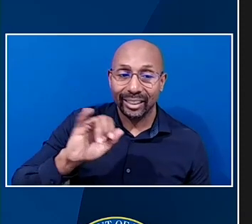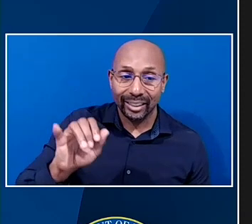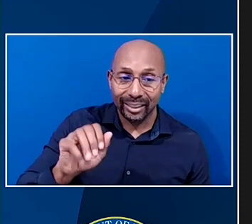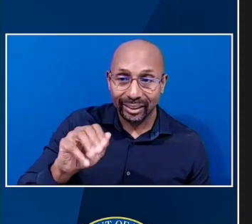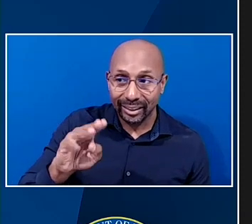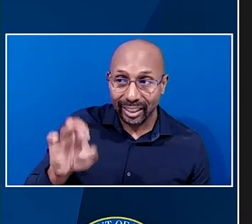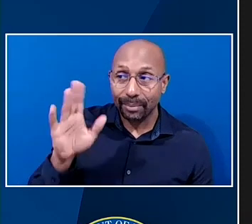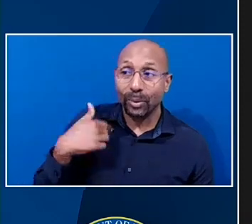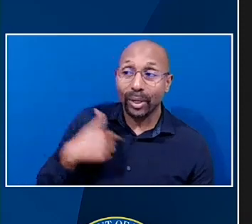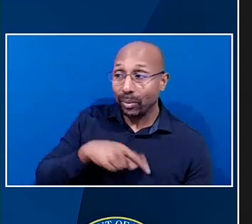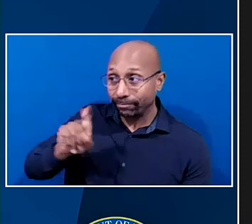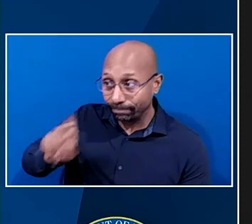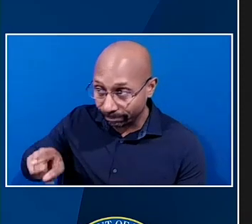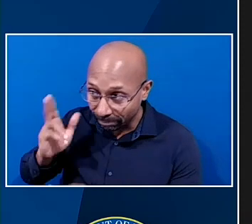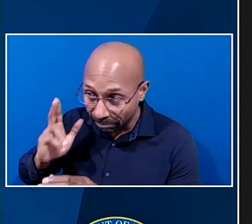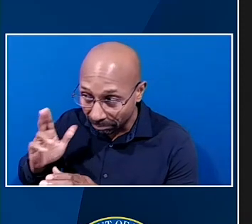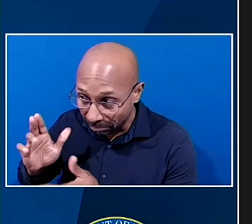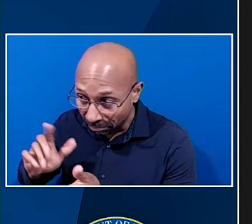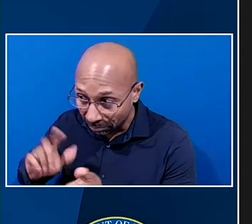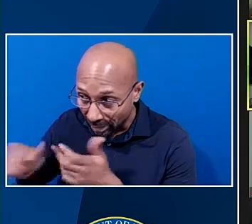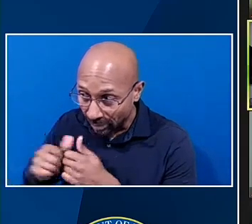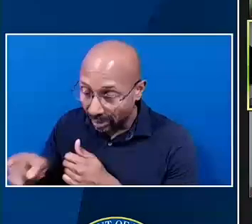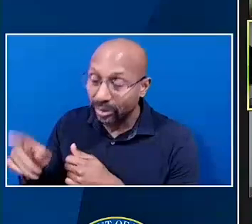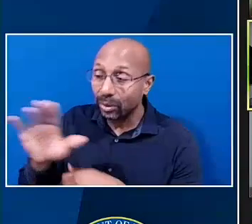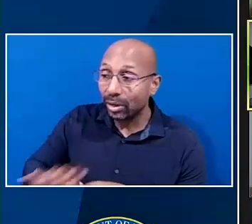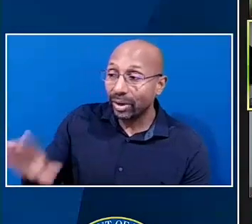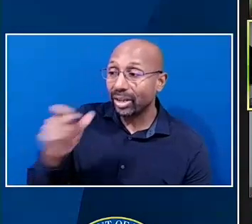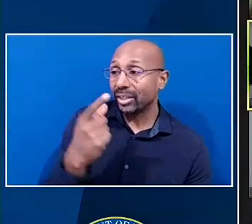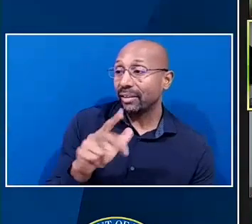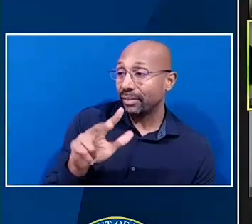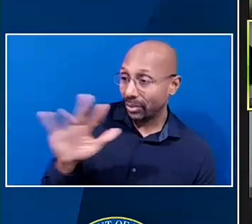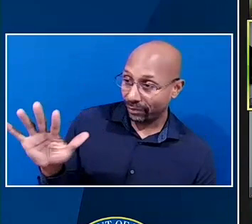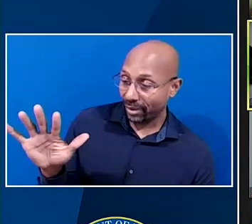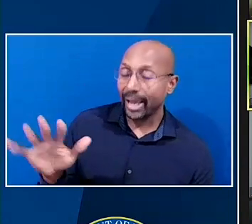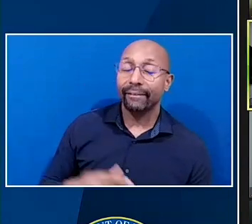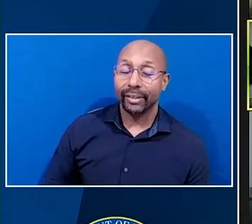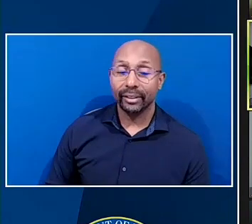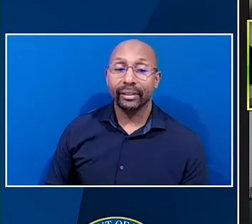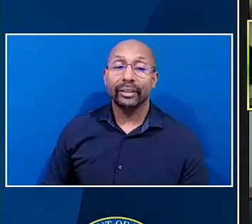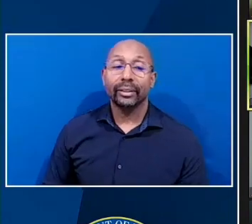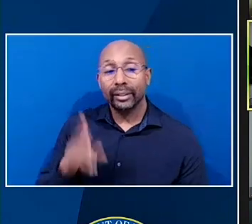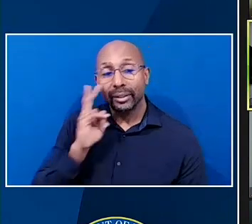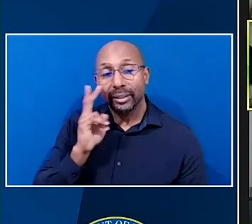11:35 and see how you're progressing.